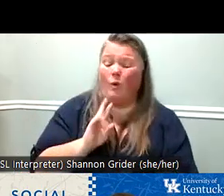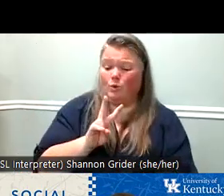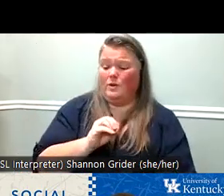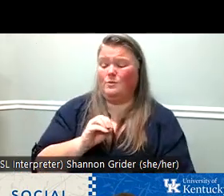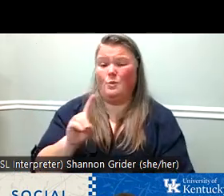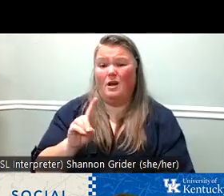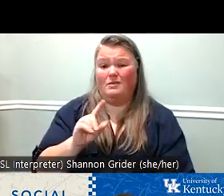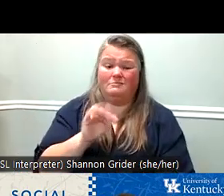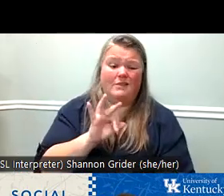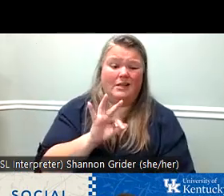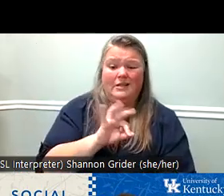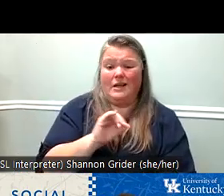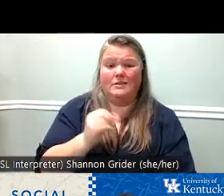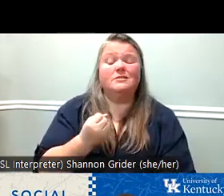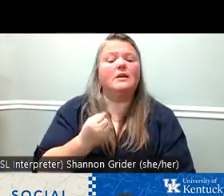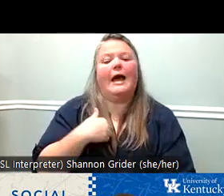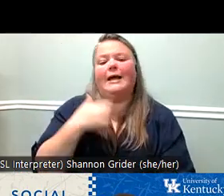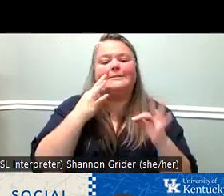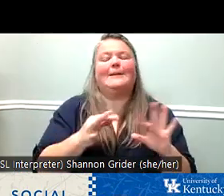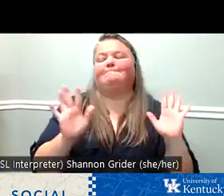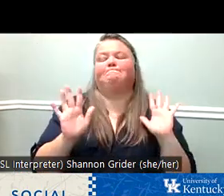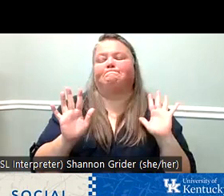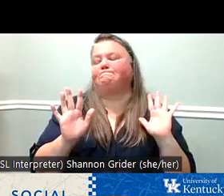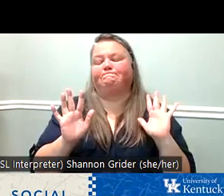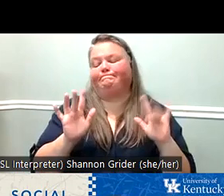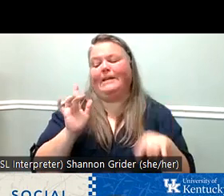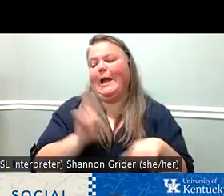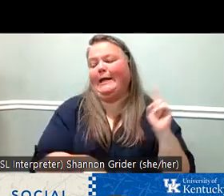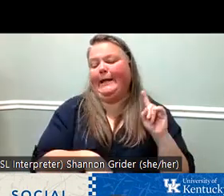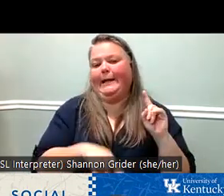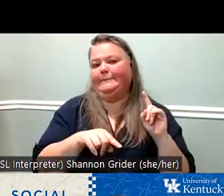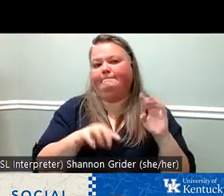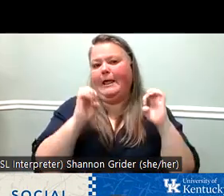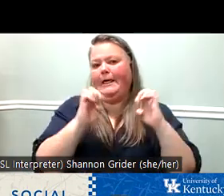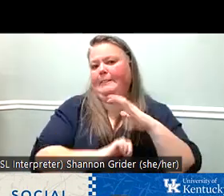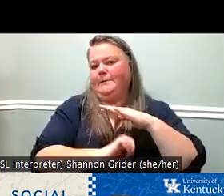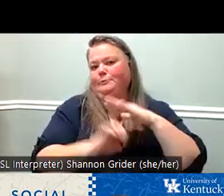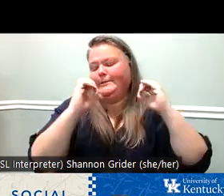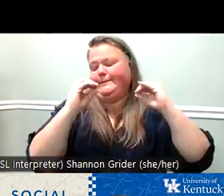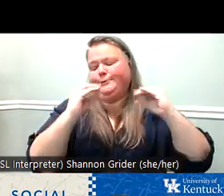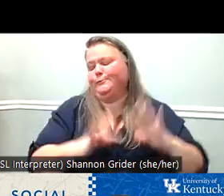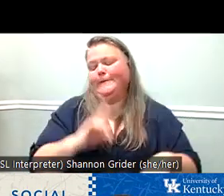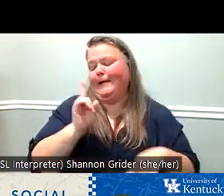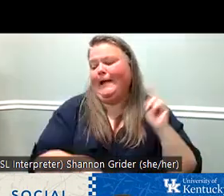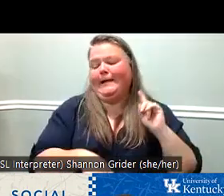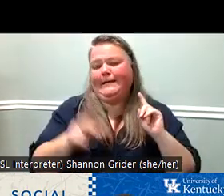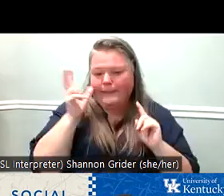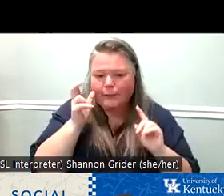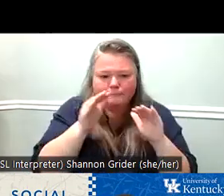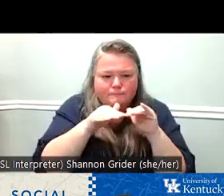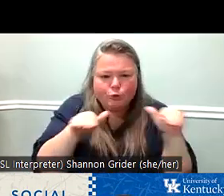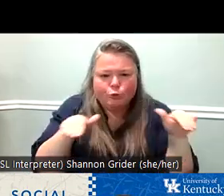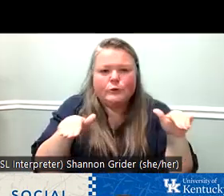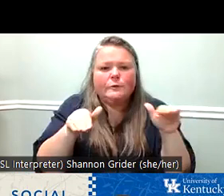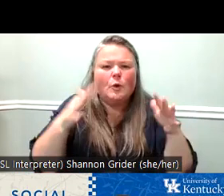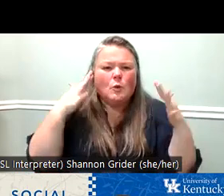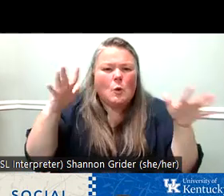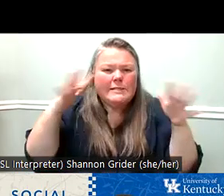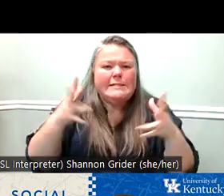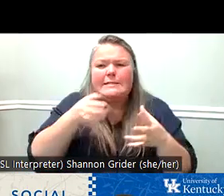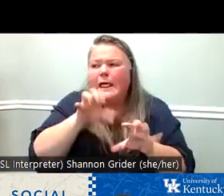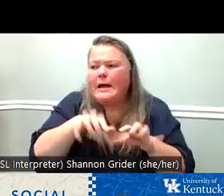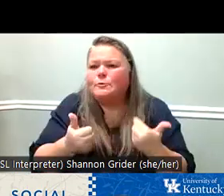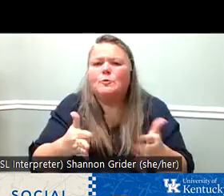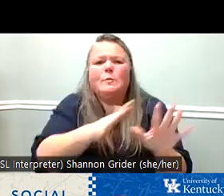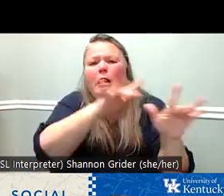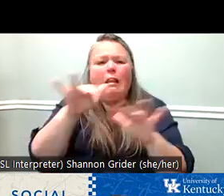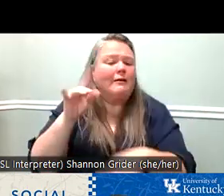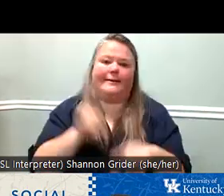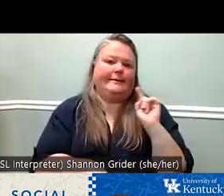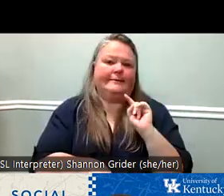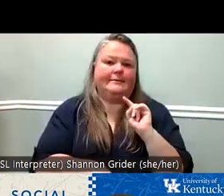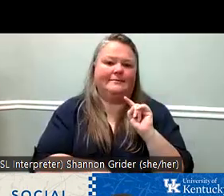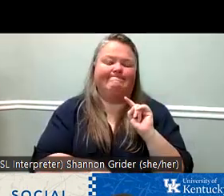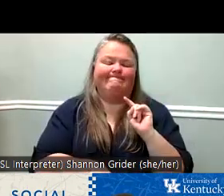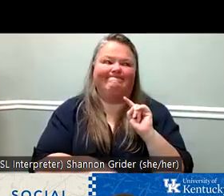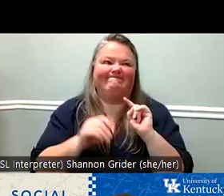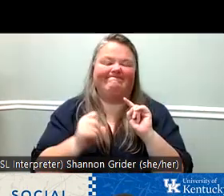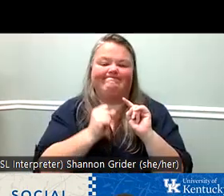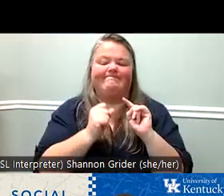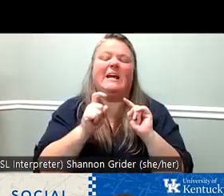BACK THEN, I THINK THINGS HAVE CHANGED A LOT IN EDUCATION THE LAST SEVERAL YEARS. MAYBE I WOULD DO THINGS DIFFERENTLY NOW, BUT THEN WHEN I COULD NOT HEAR MY PEERS,